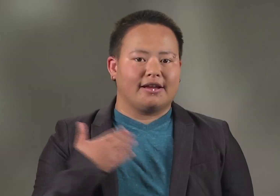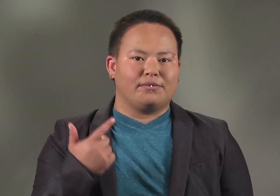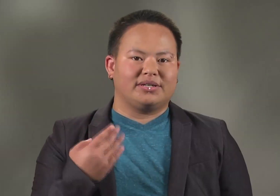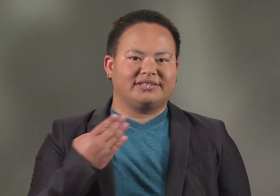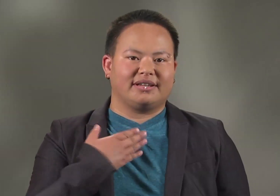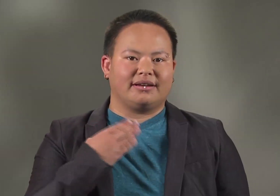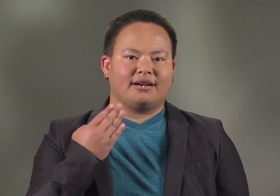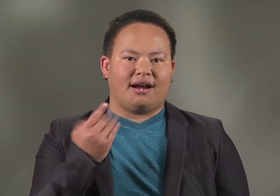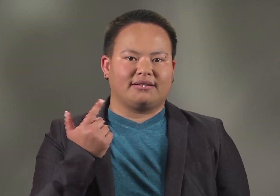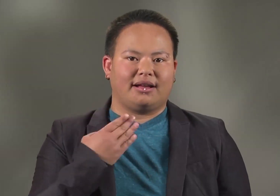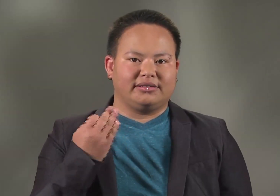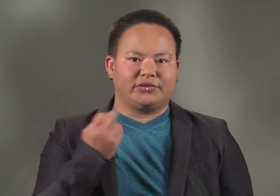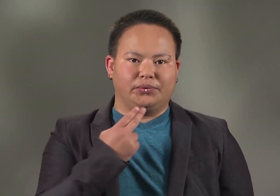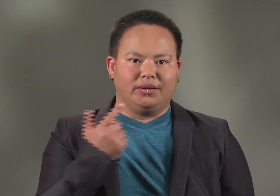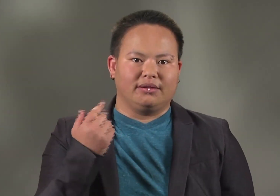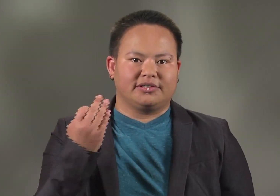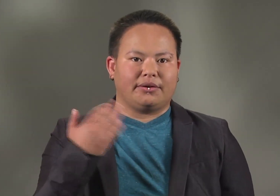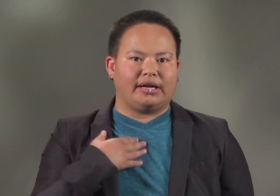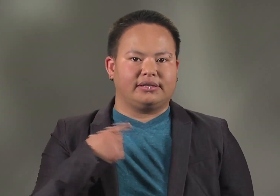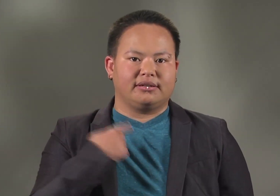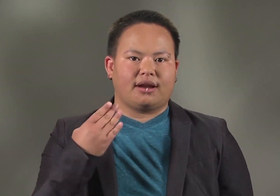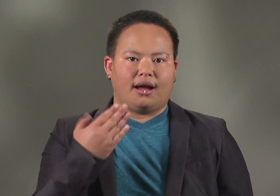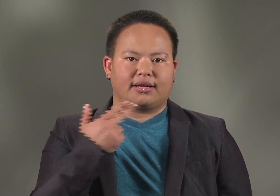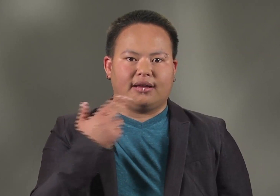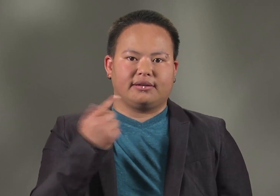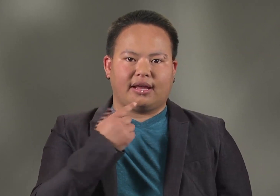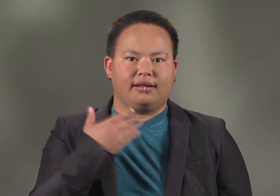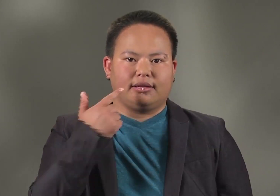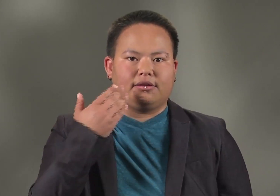It was an online school, so I did not get daily